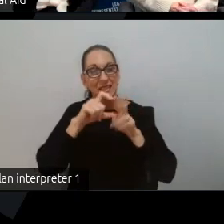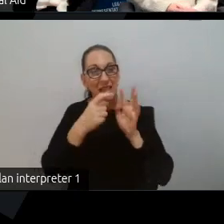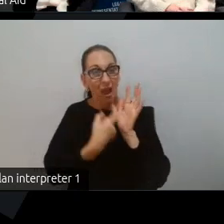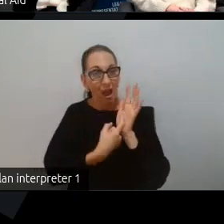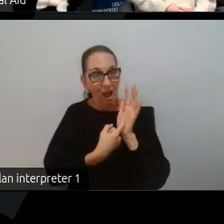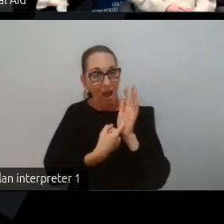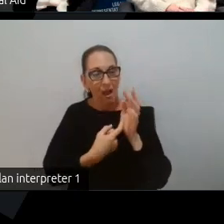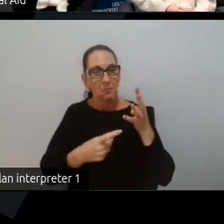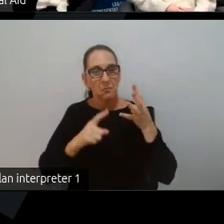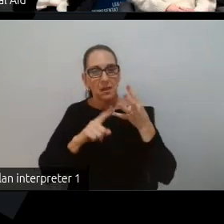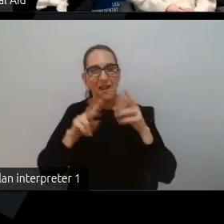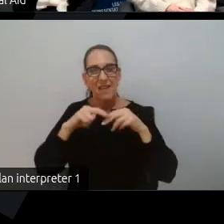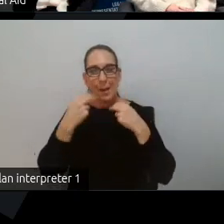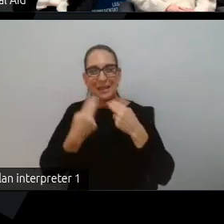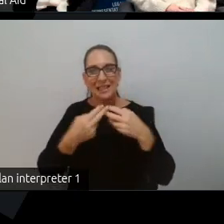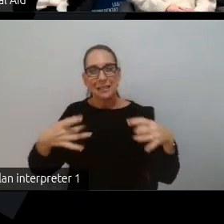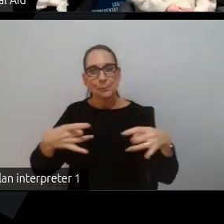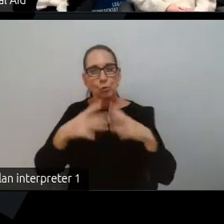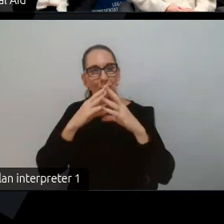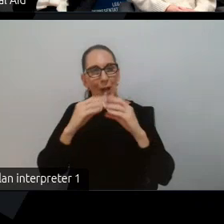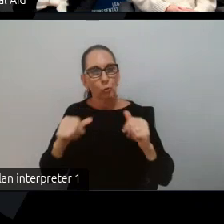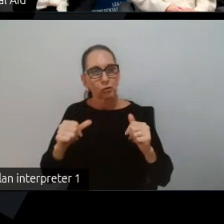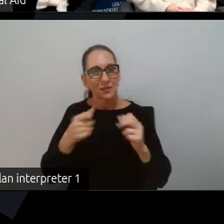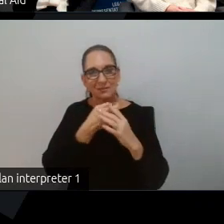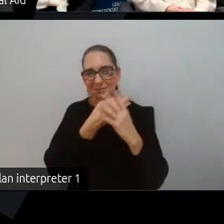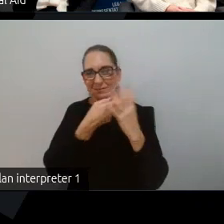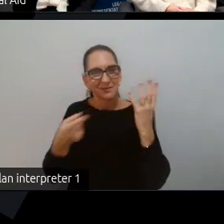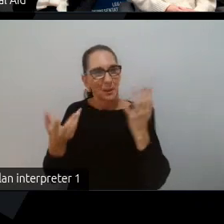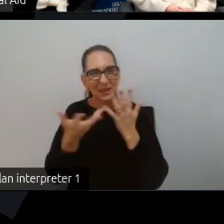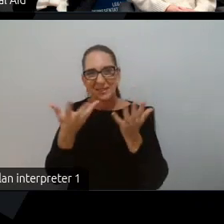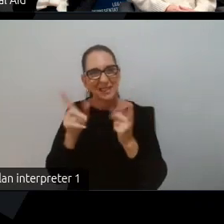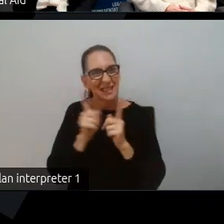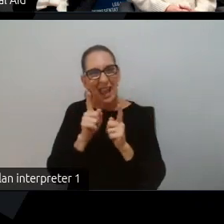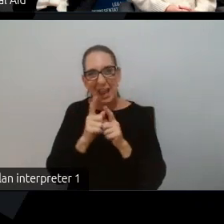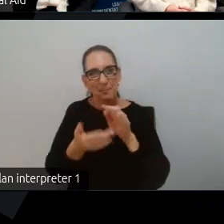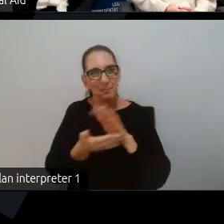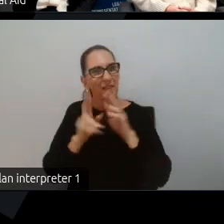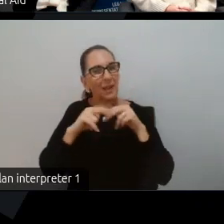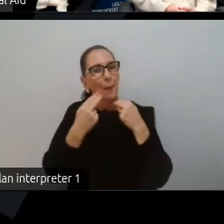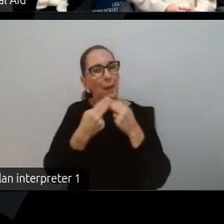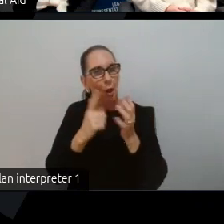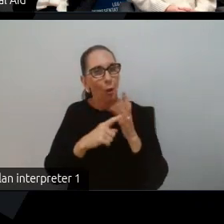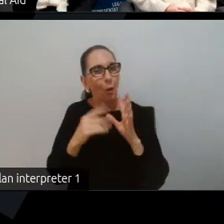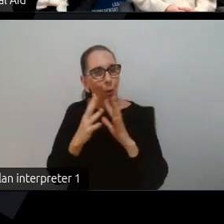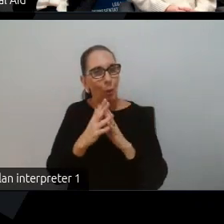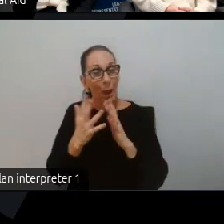interchangeable in family law. So you'll find that Legal Aid Queensland uses FDRC,